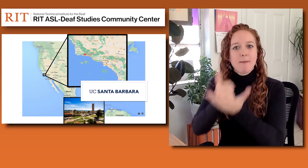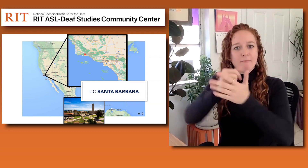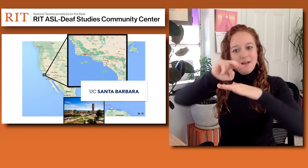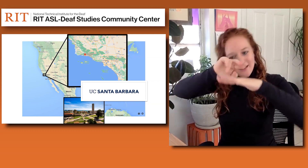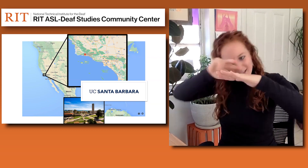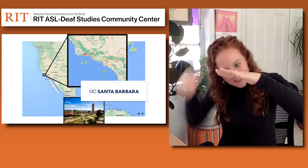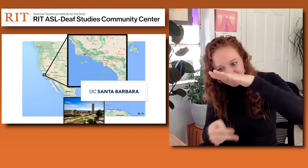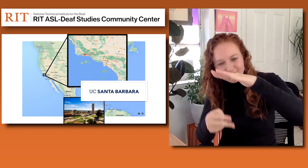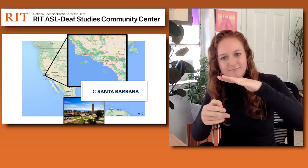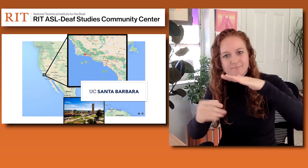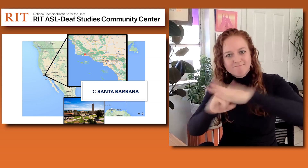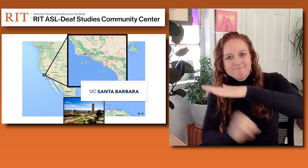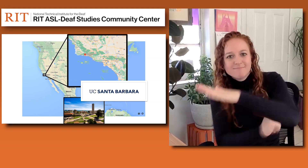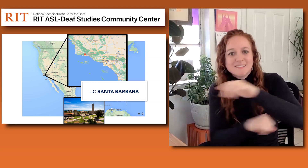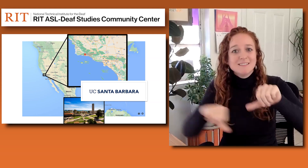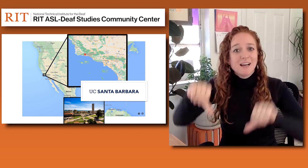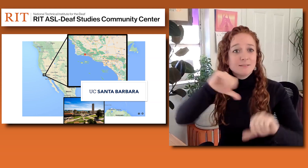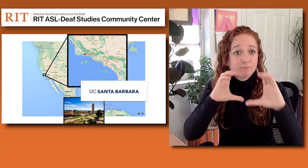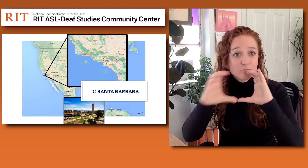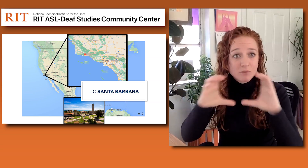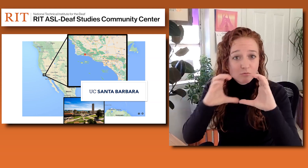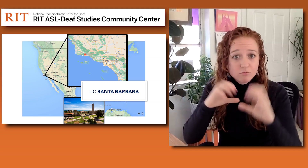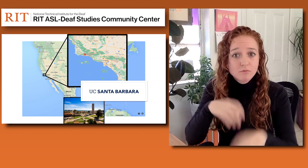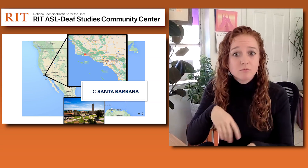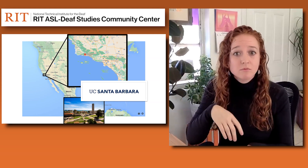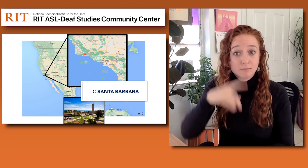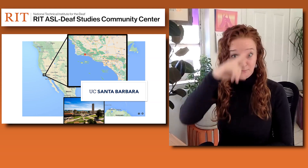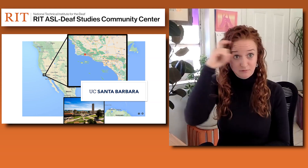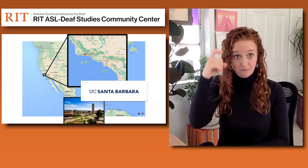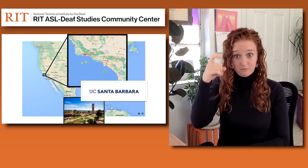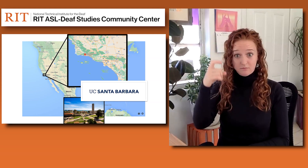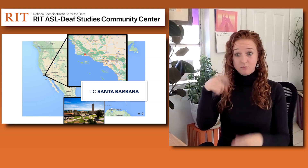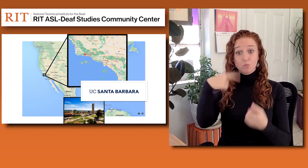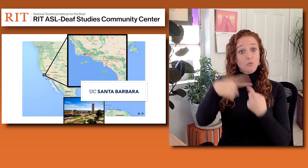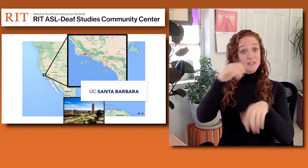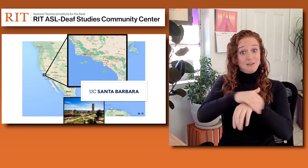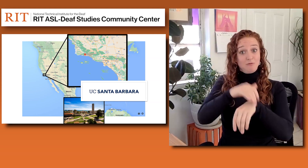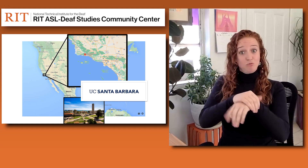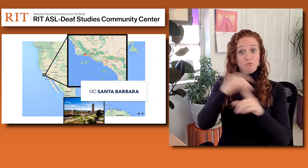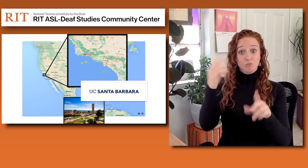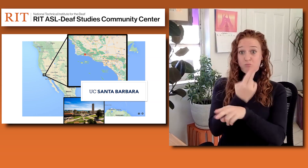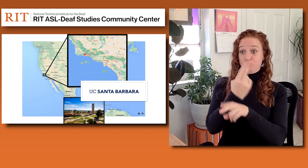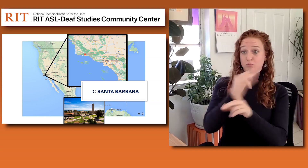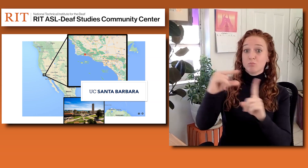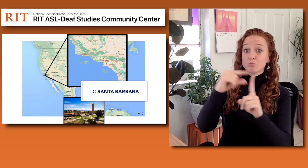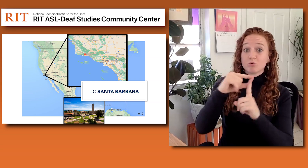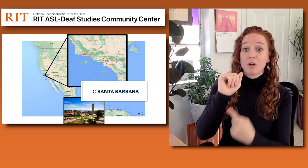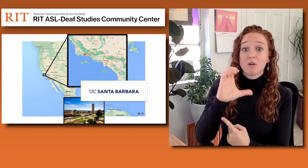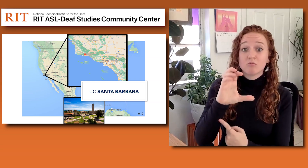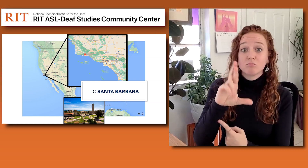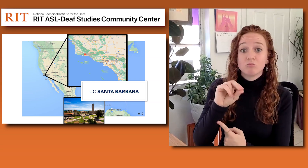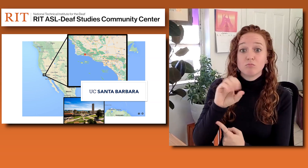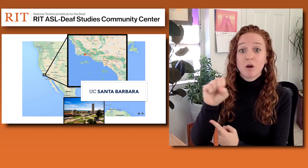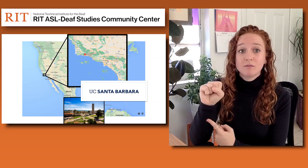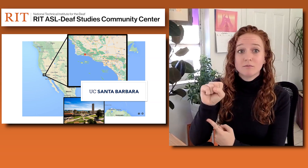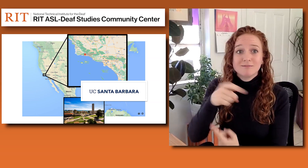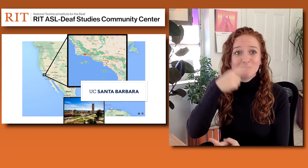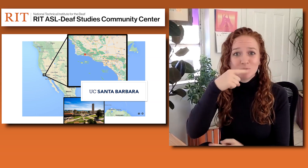So it's really helpful to make sure that we go back to our scientific communication language that works.